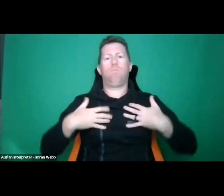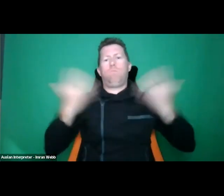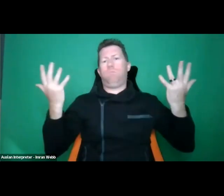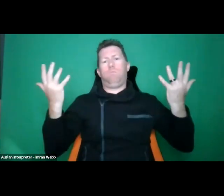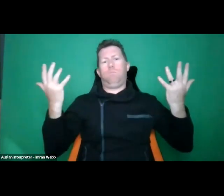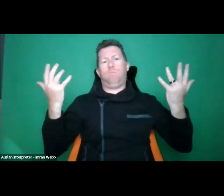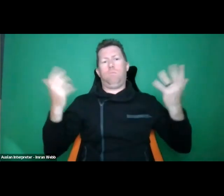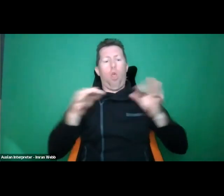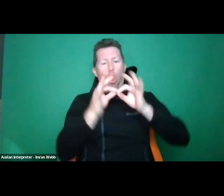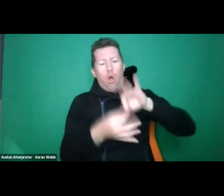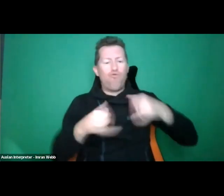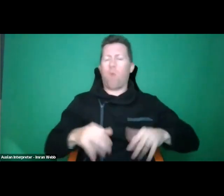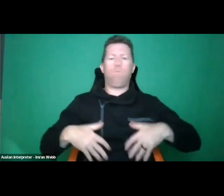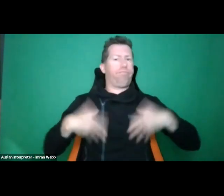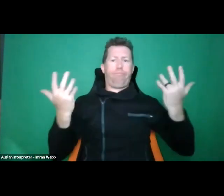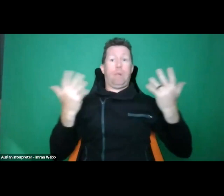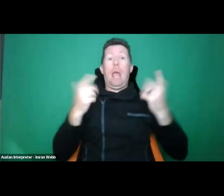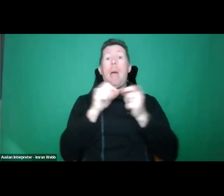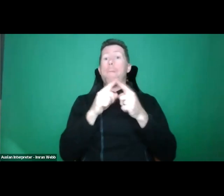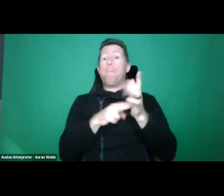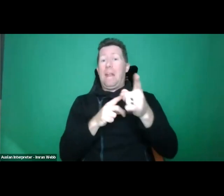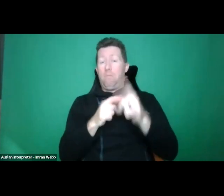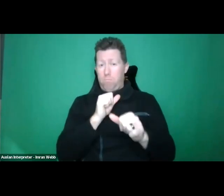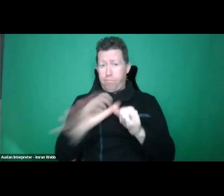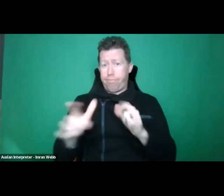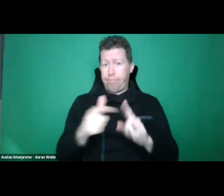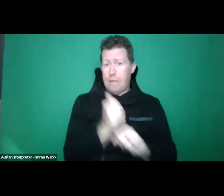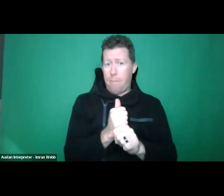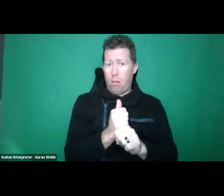So Ben used a really good example earlier of understanding that people